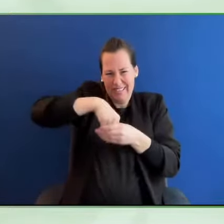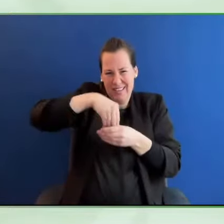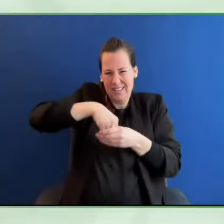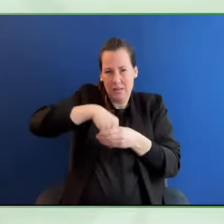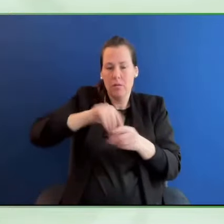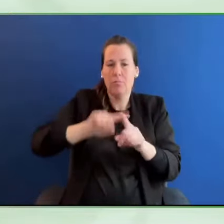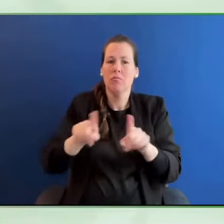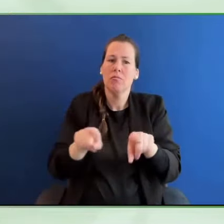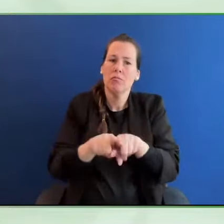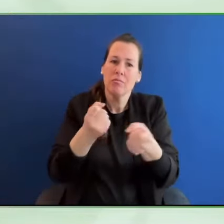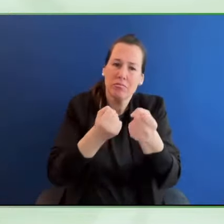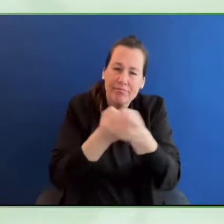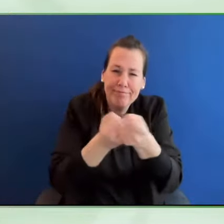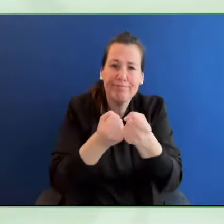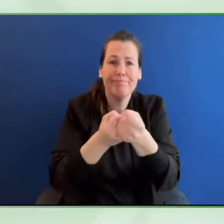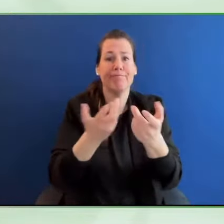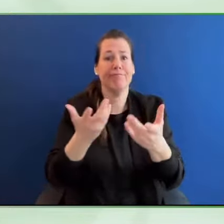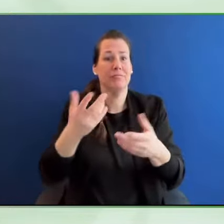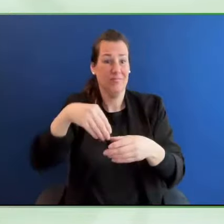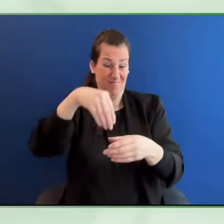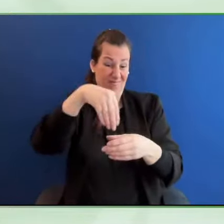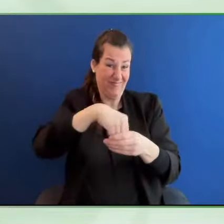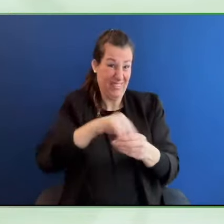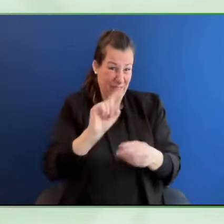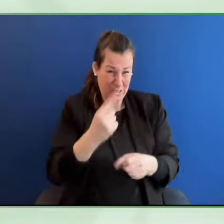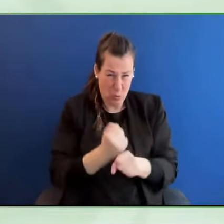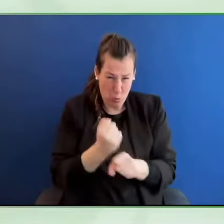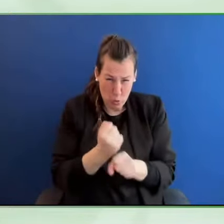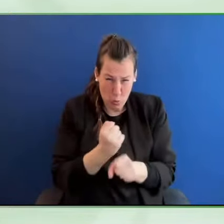local level, national level, and sometimes internationally.